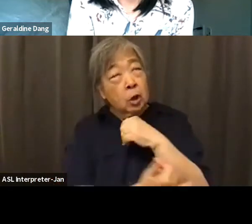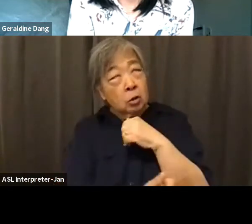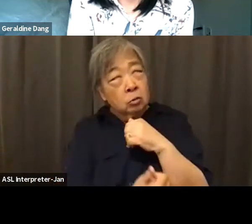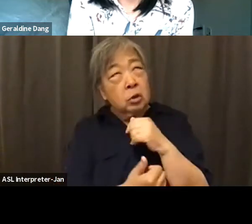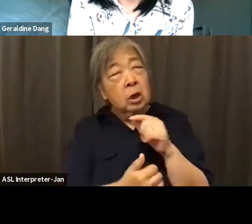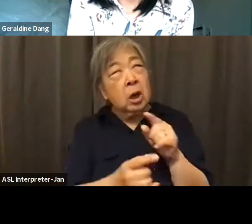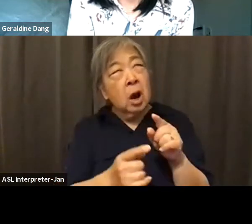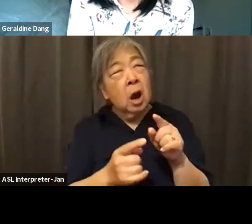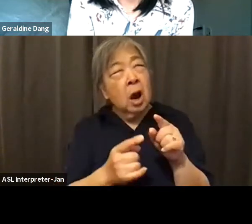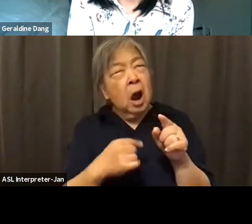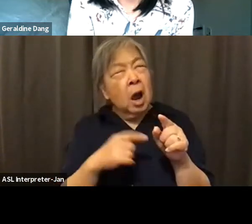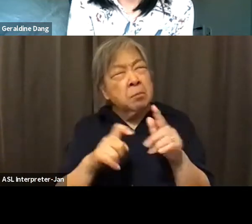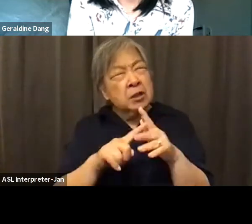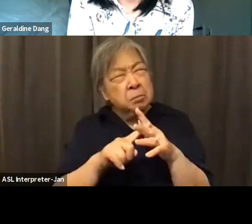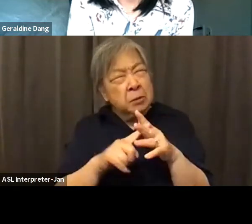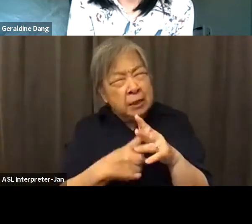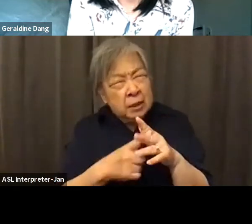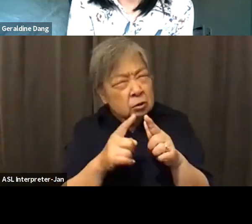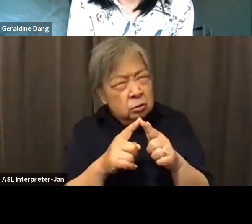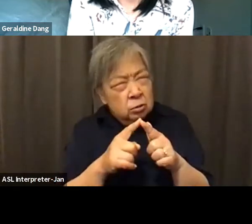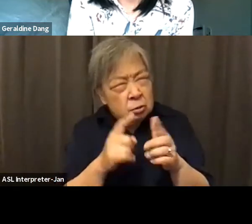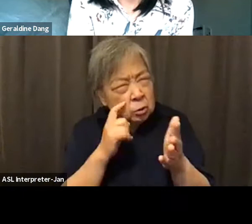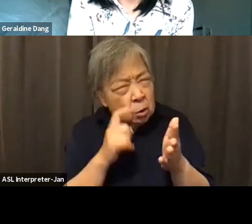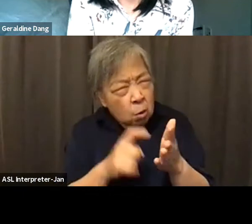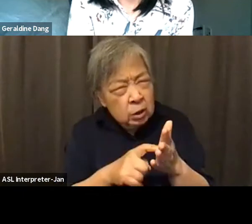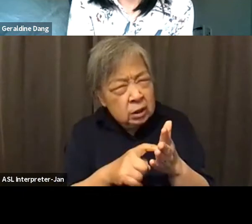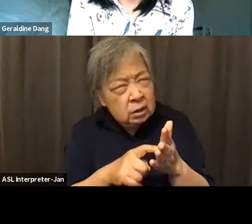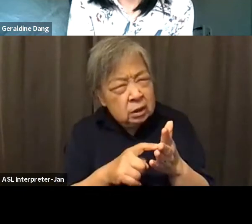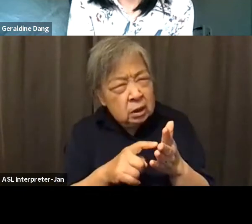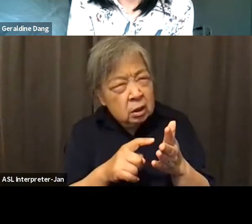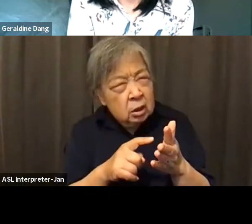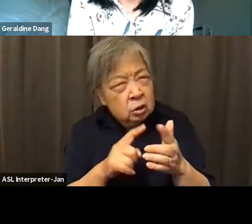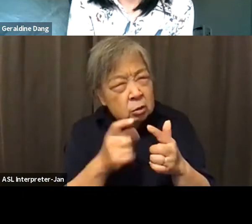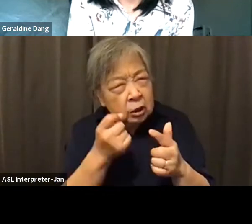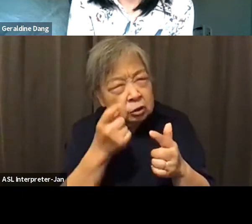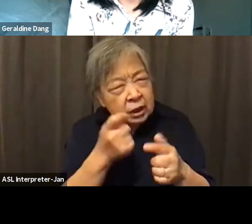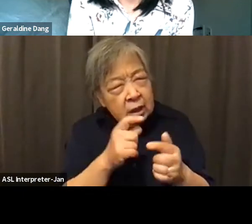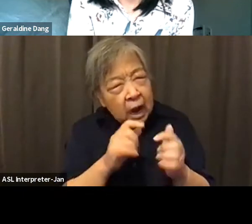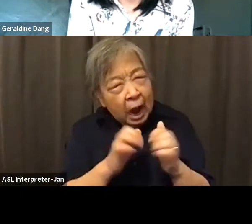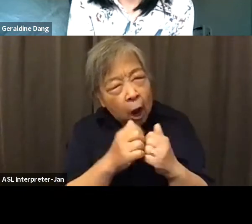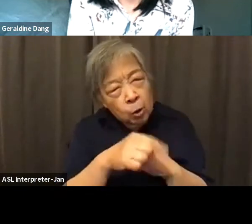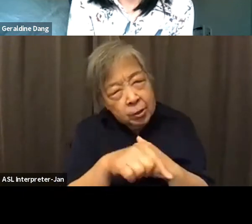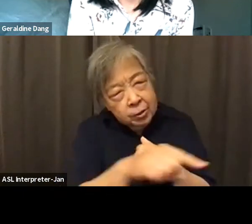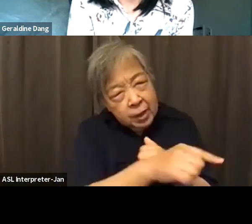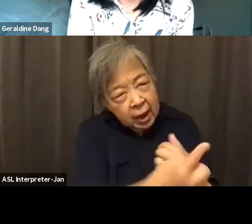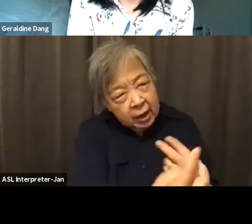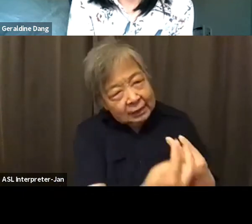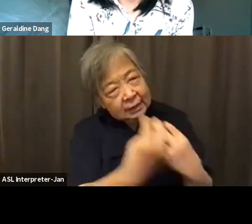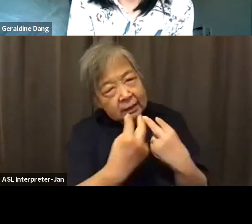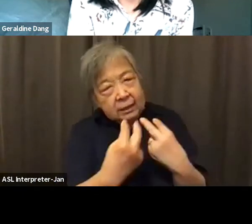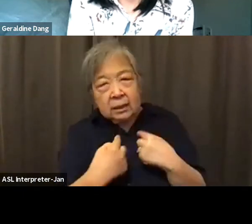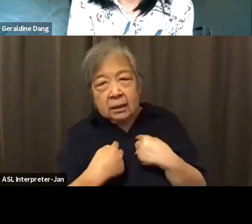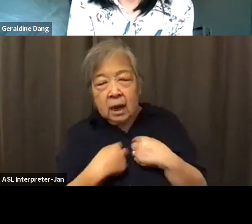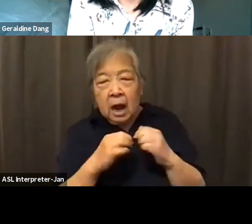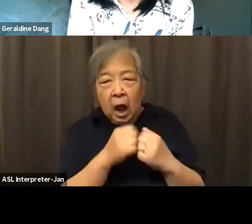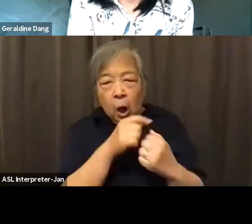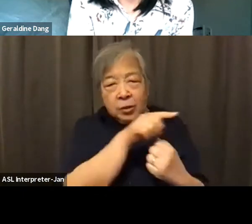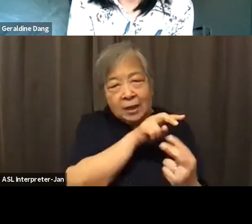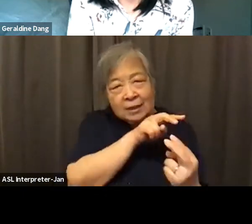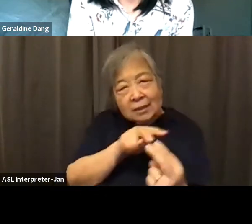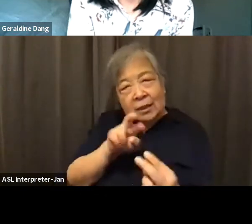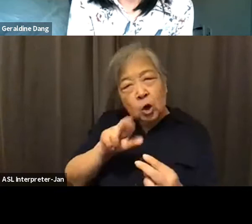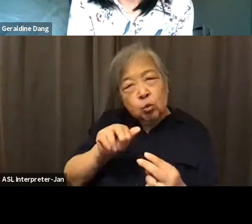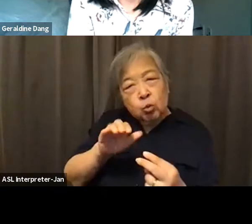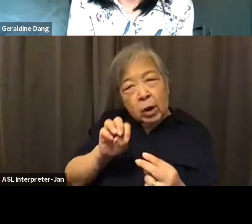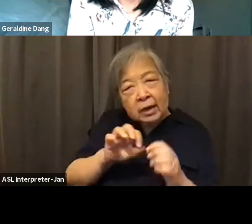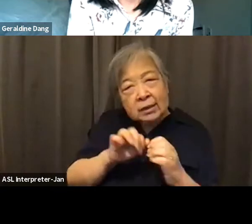begin to pick up and learn their own understandings of race and ethnicity and begin maybe to interpret